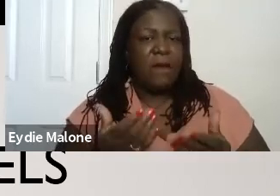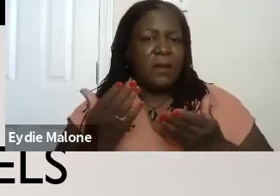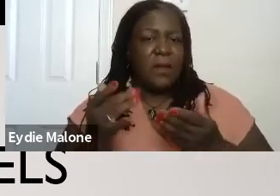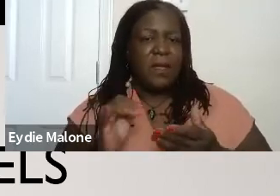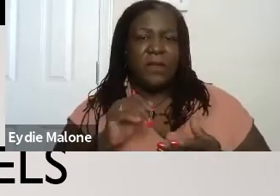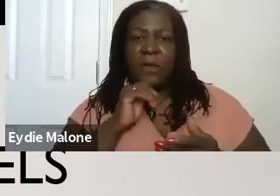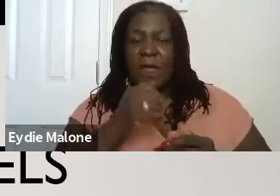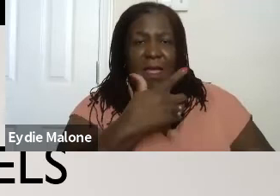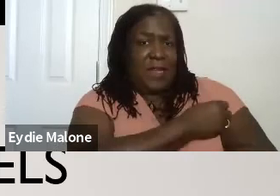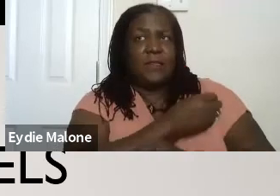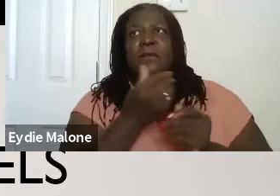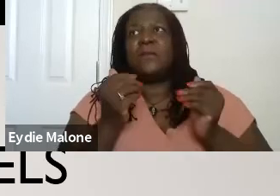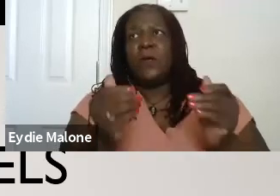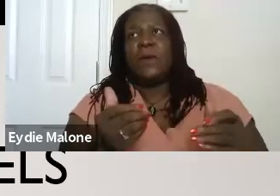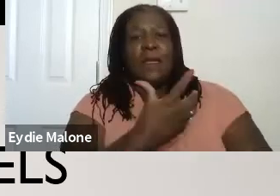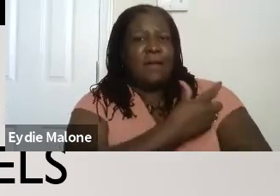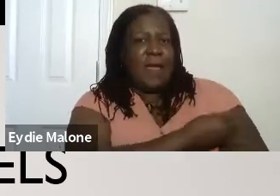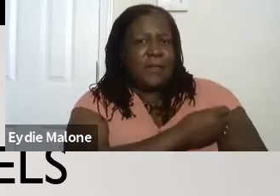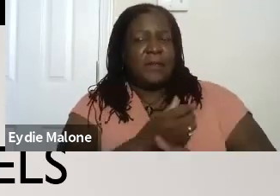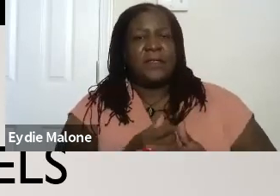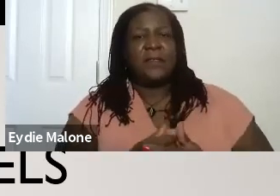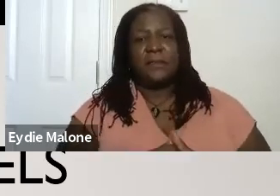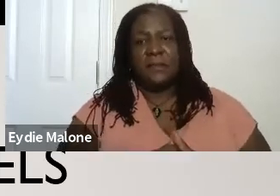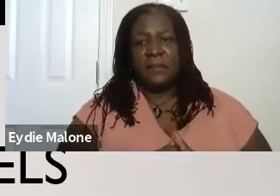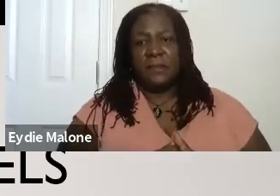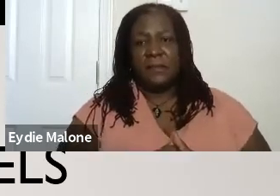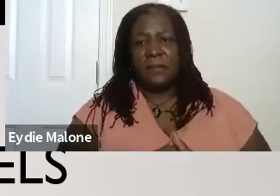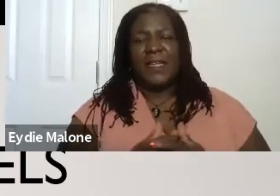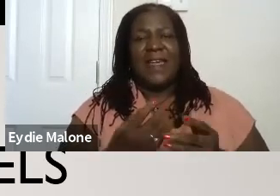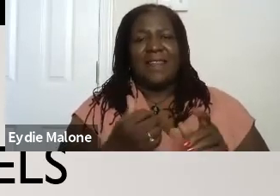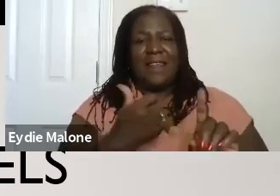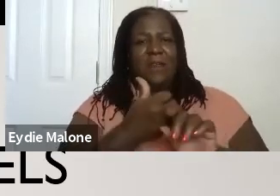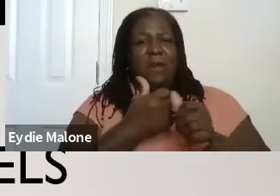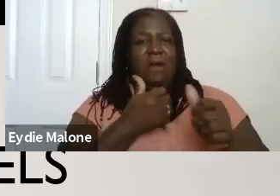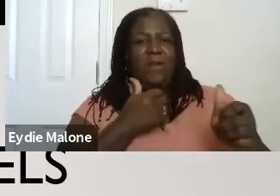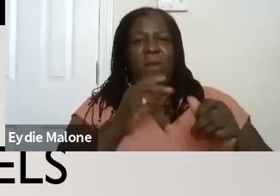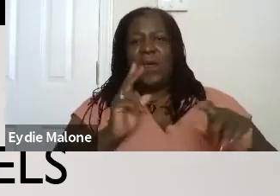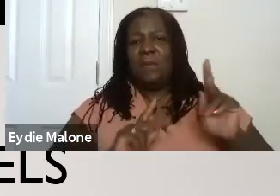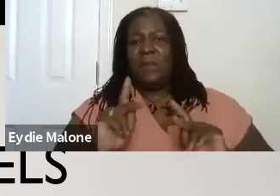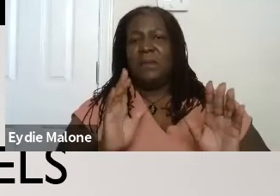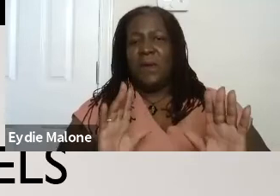get vaccinated, wear masks all the time, stay away from people, change their behaviors related